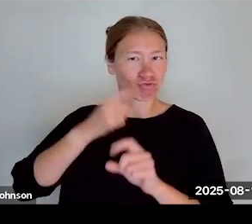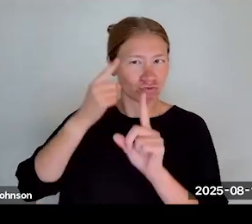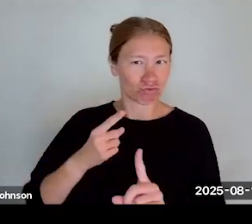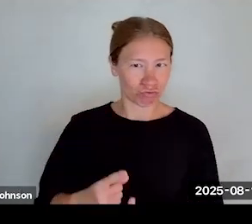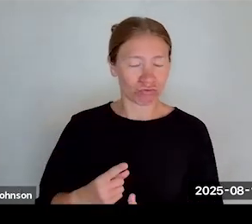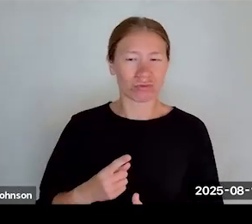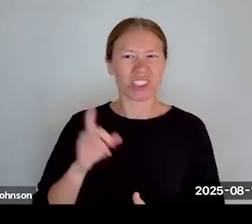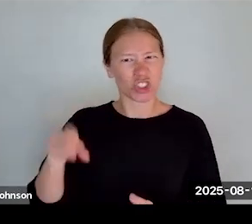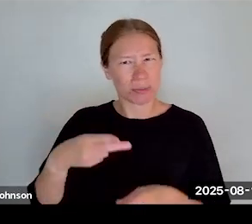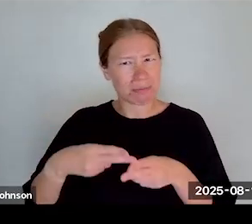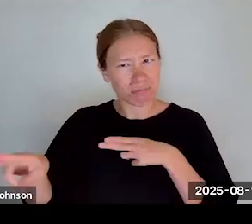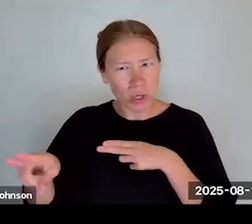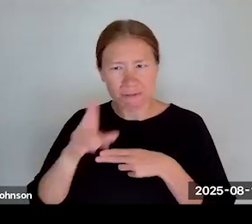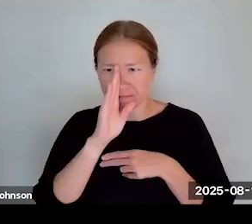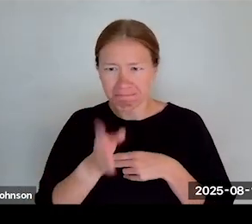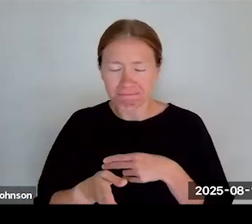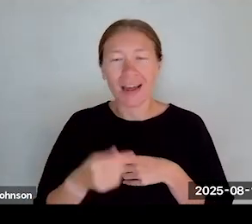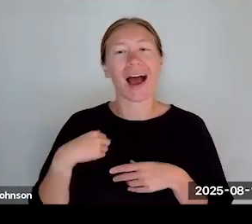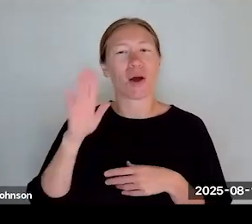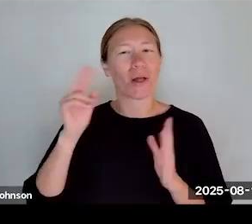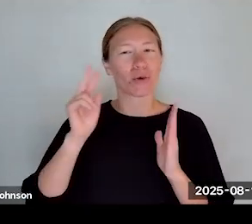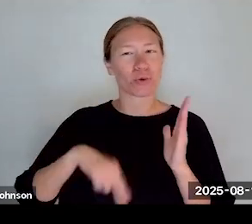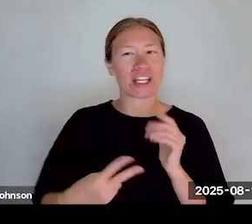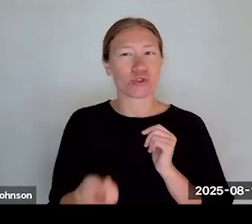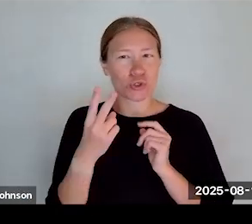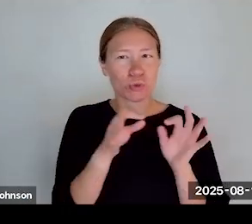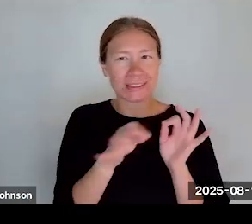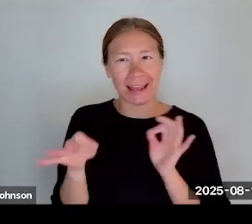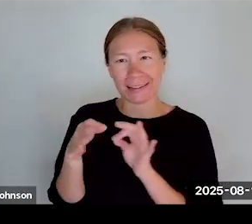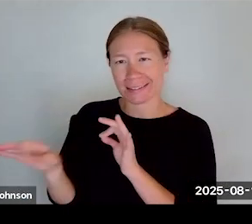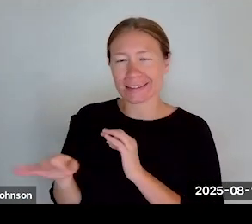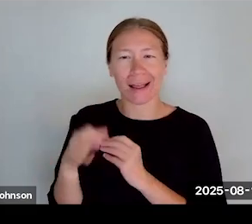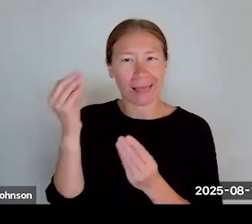so I'm going to read two statements and let you think about which one of these is easier to understand.